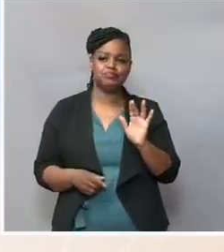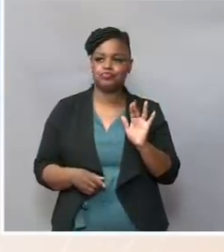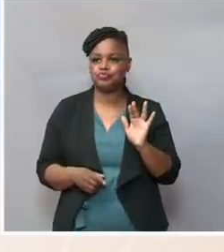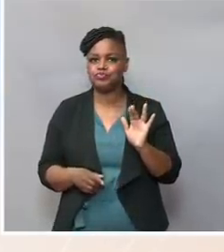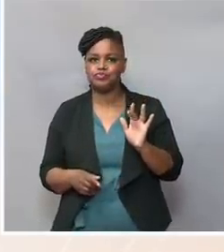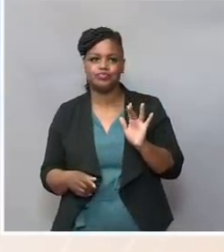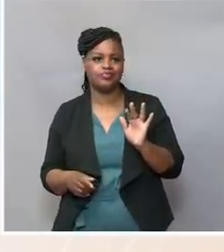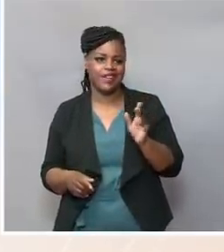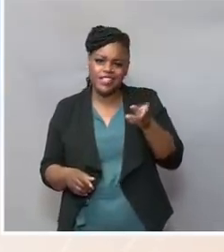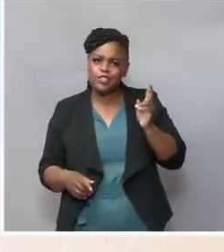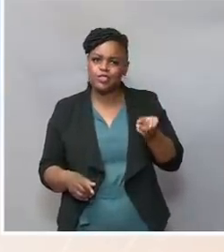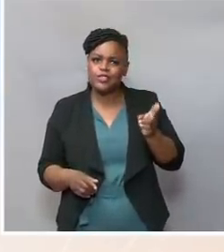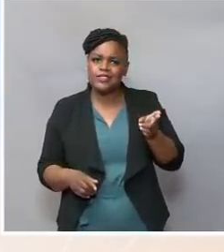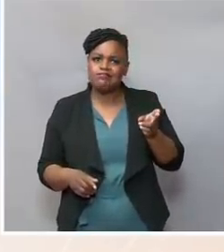and the National Park Service?